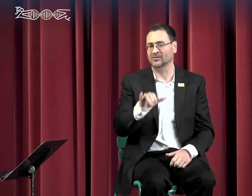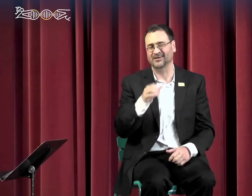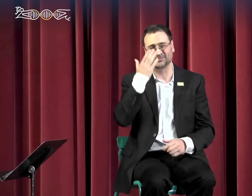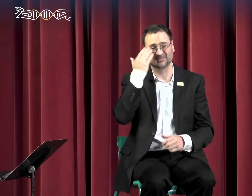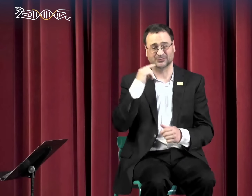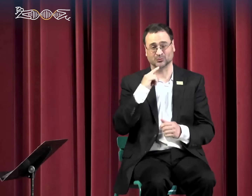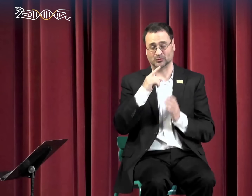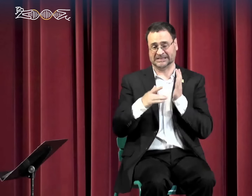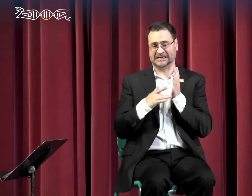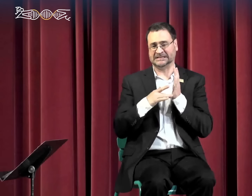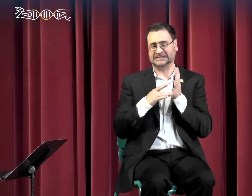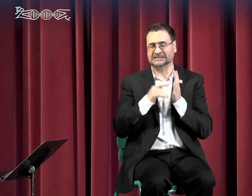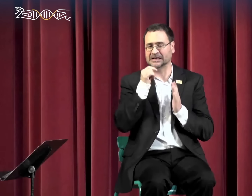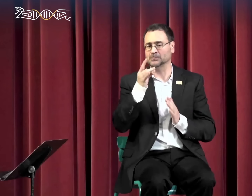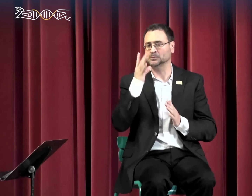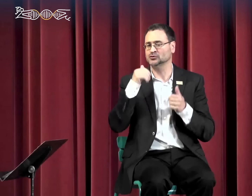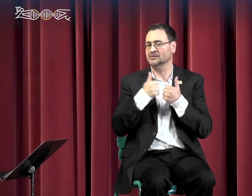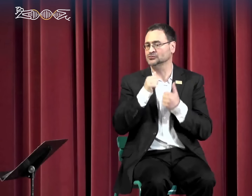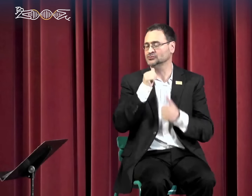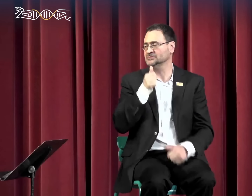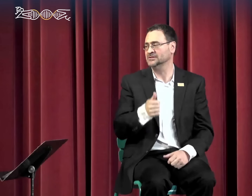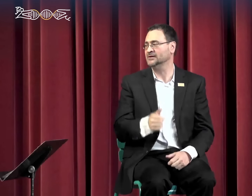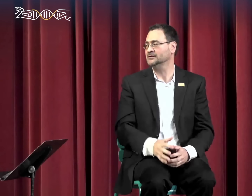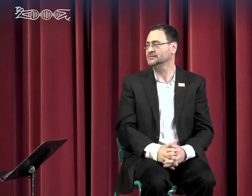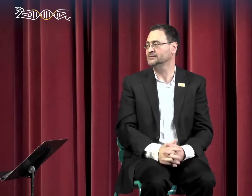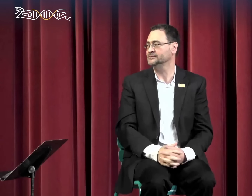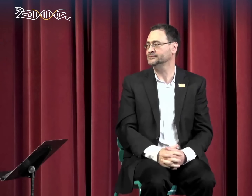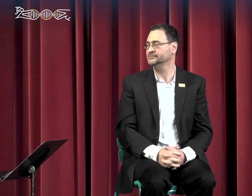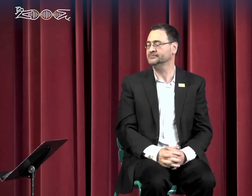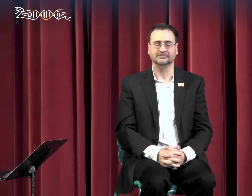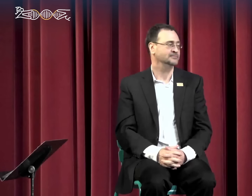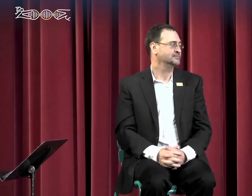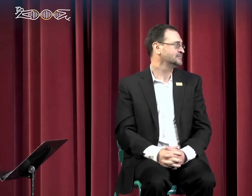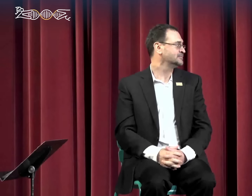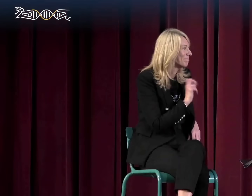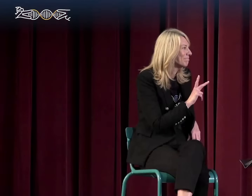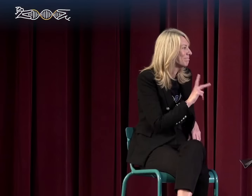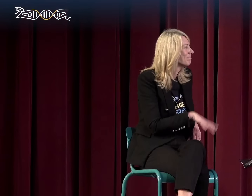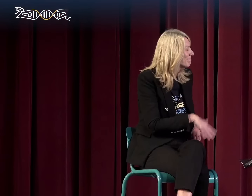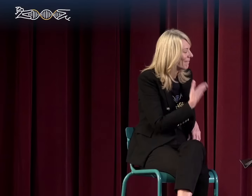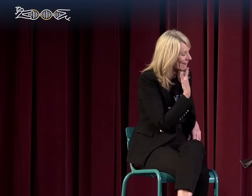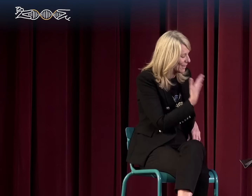labs in other countries, let's say, or underground labs that type of